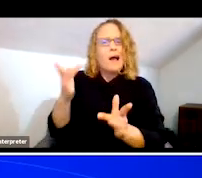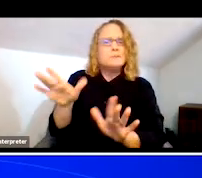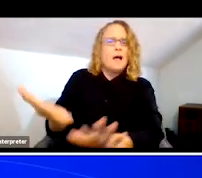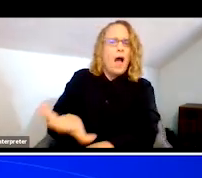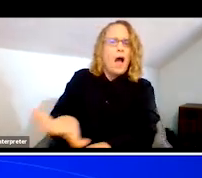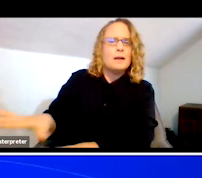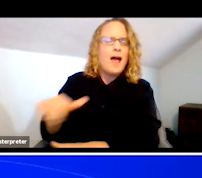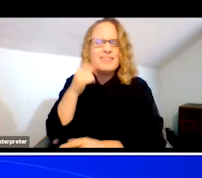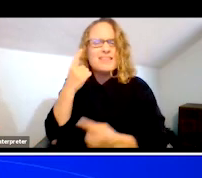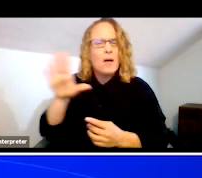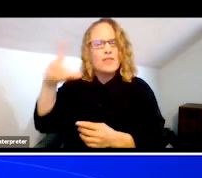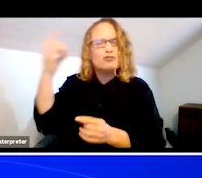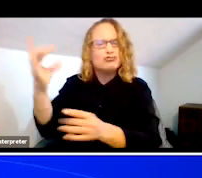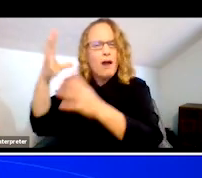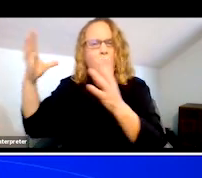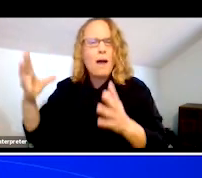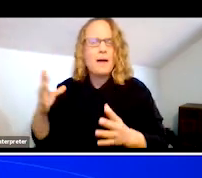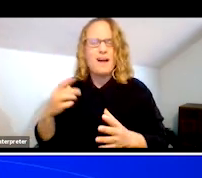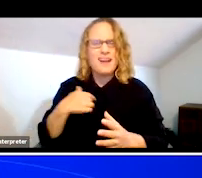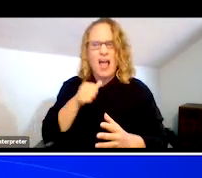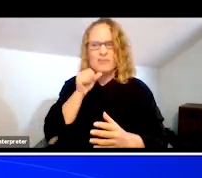or whatever kind of physical trauma, my job was over.